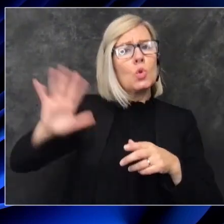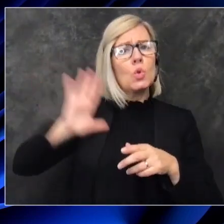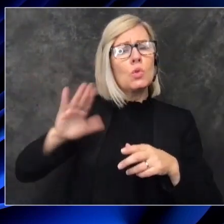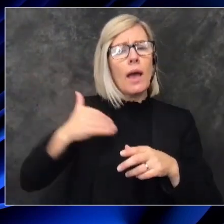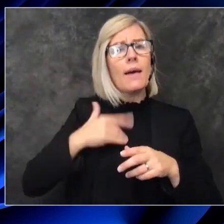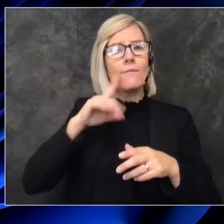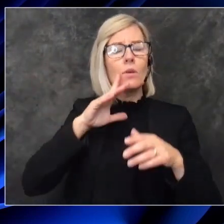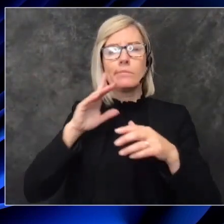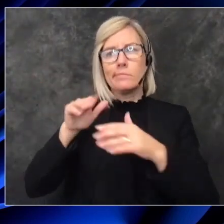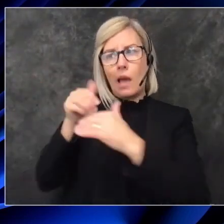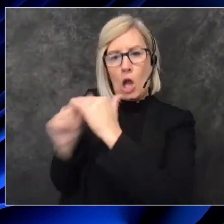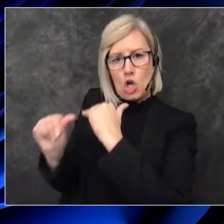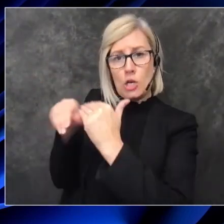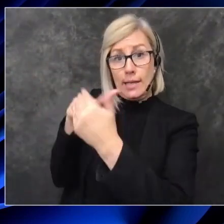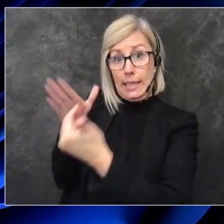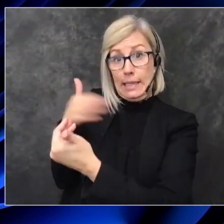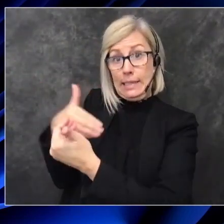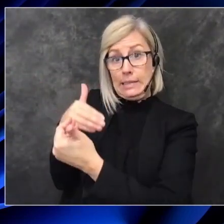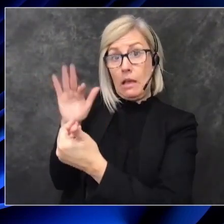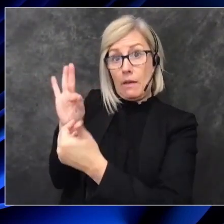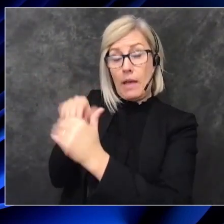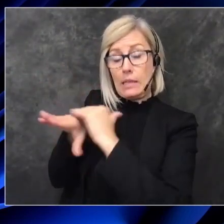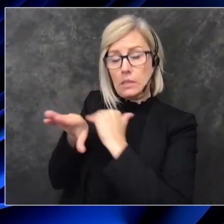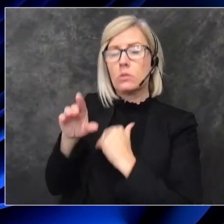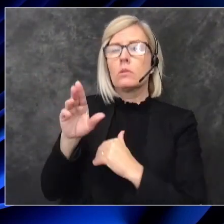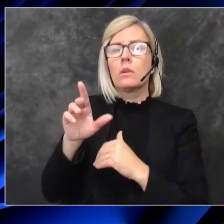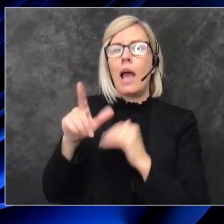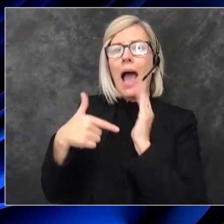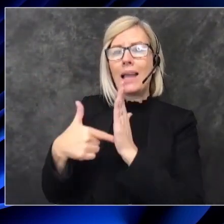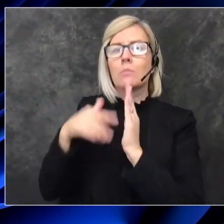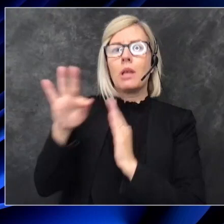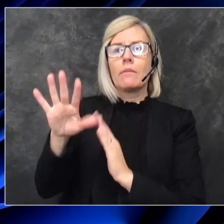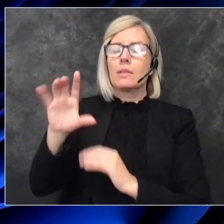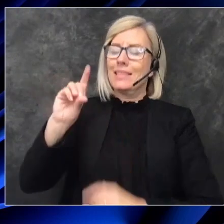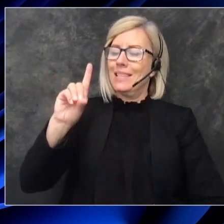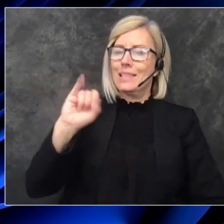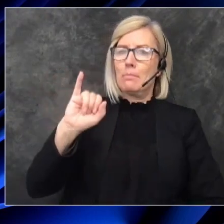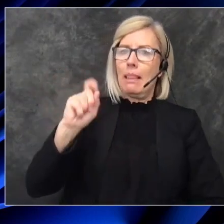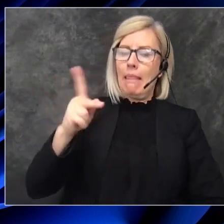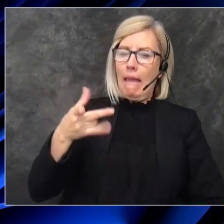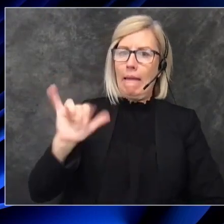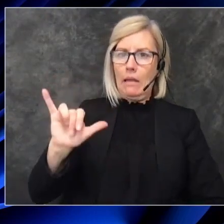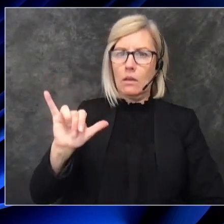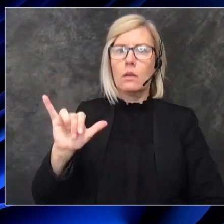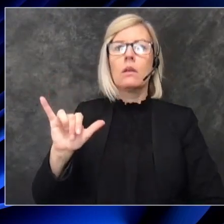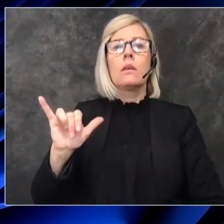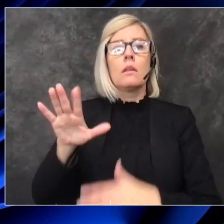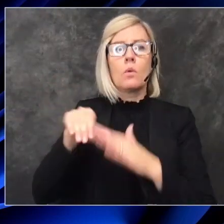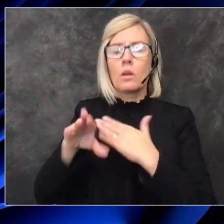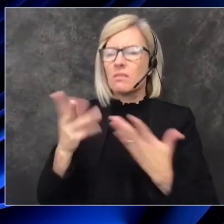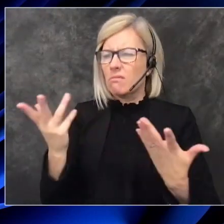access an item called display and what we found was that people were going to split to display and they're like, well, I want to change my resolution. Here,